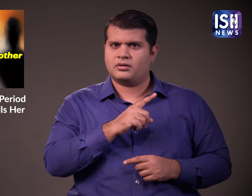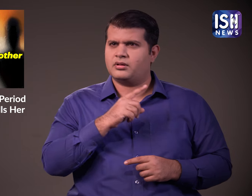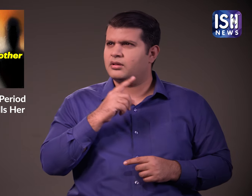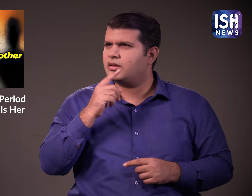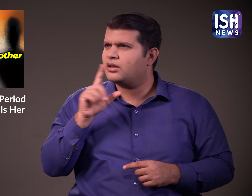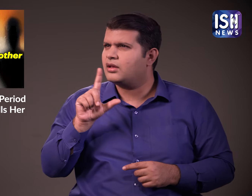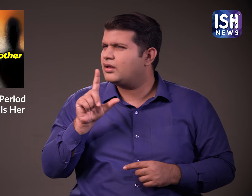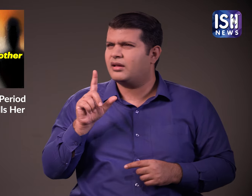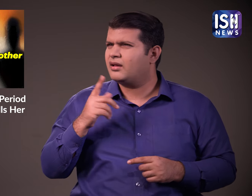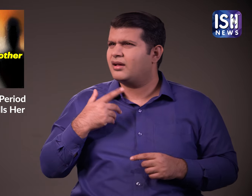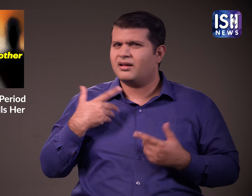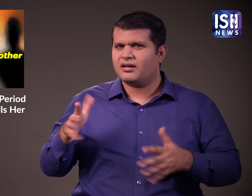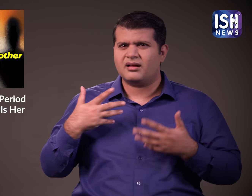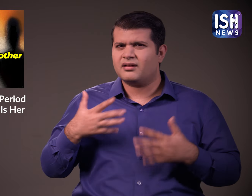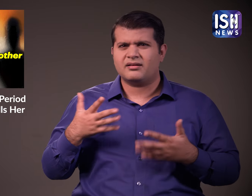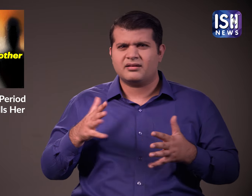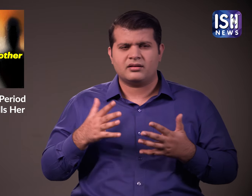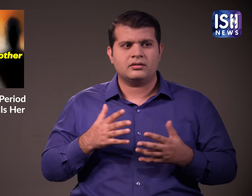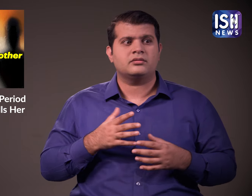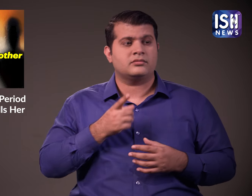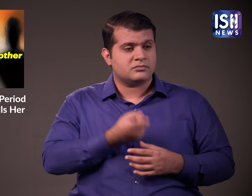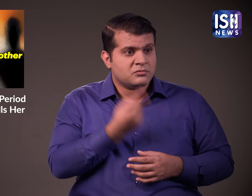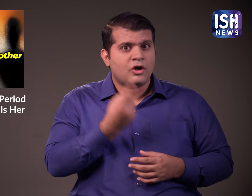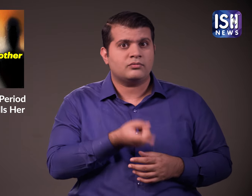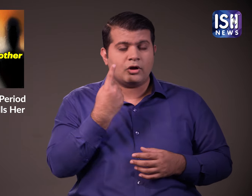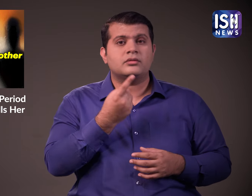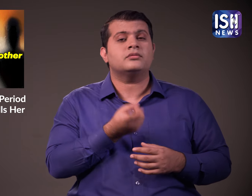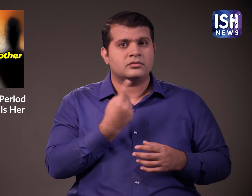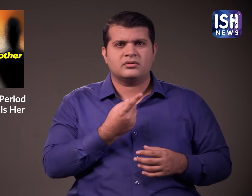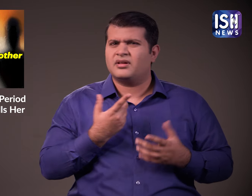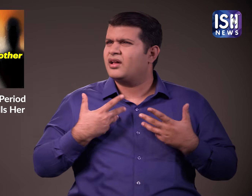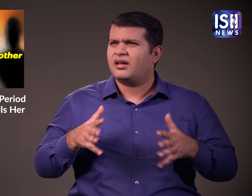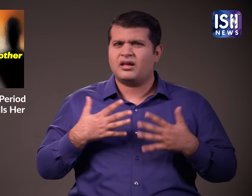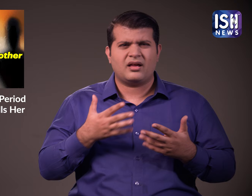When the confused girl denied it, he forced her to confess.